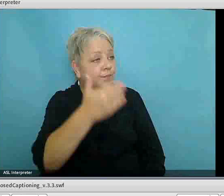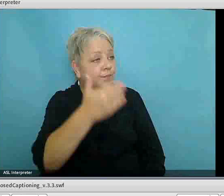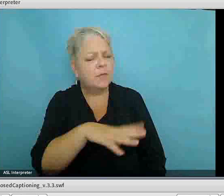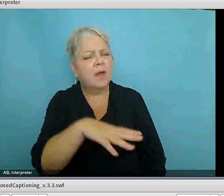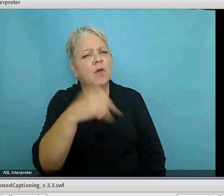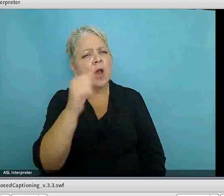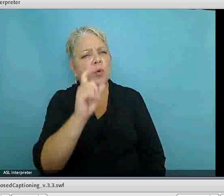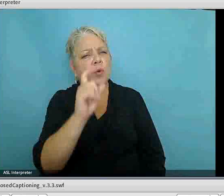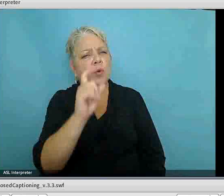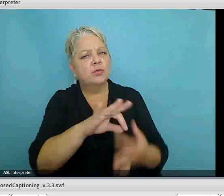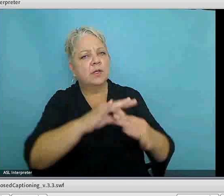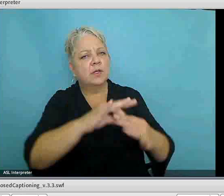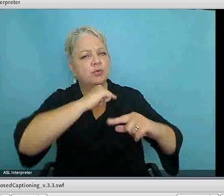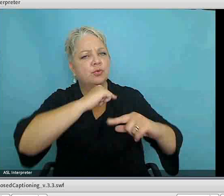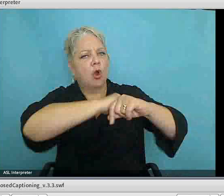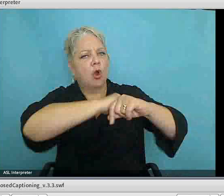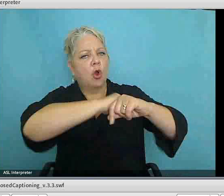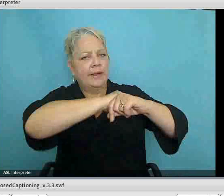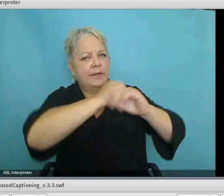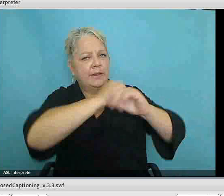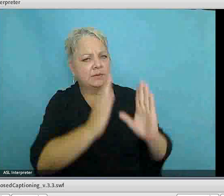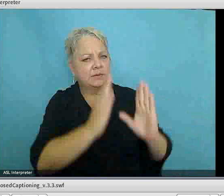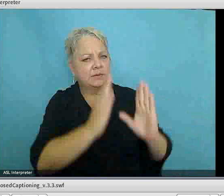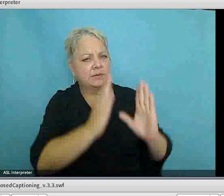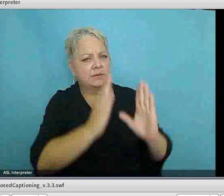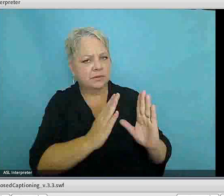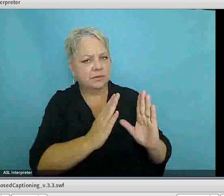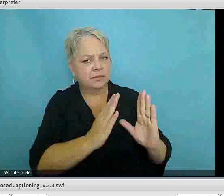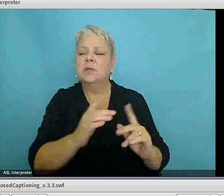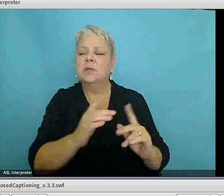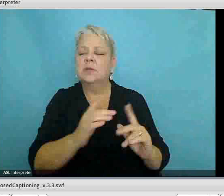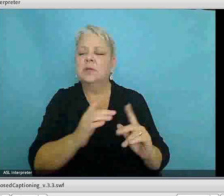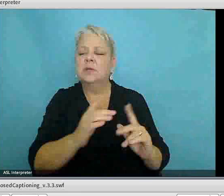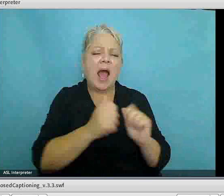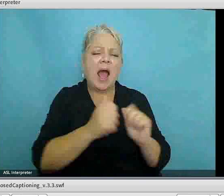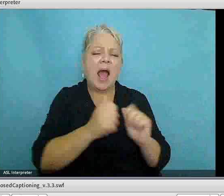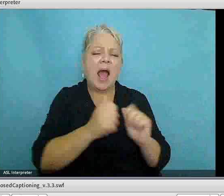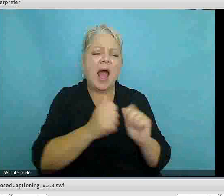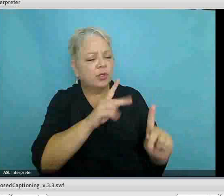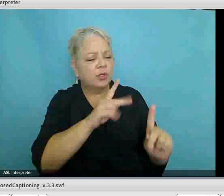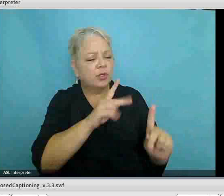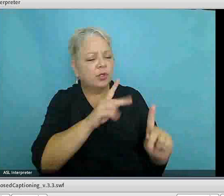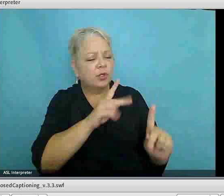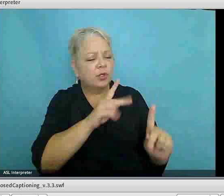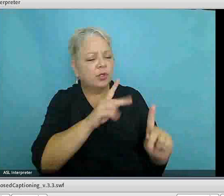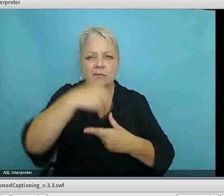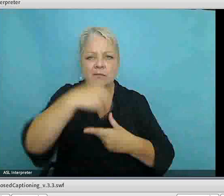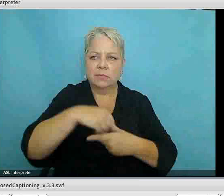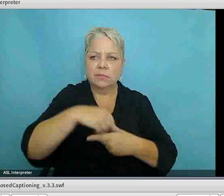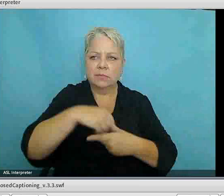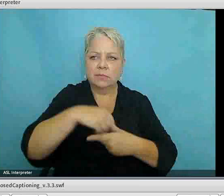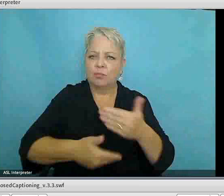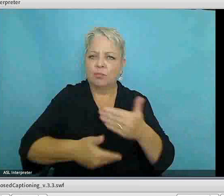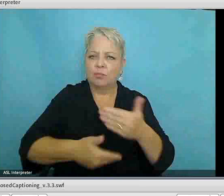Well, you know, we see in MassHealth different types of guardian